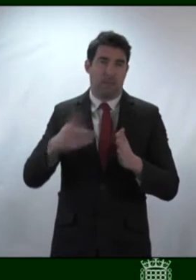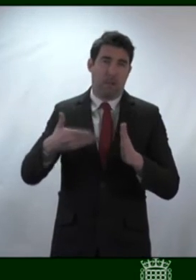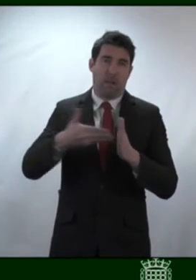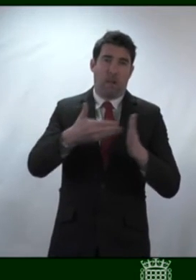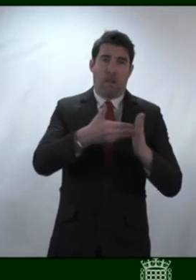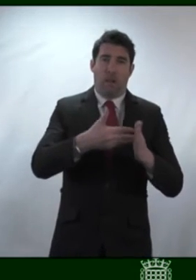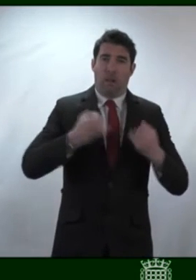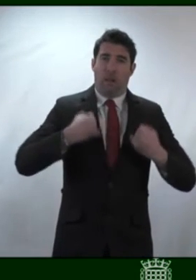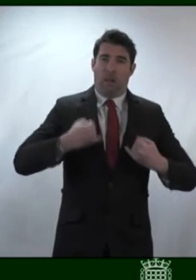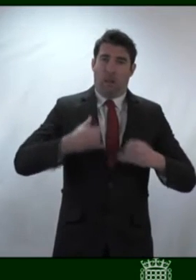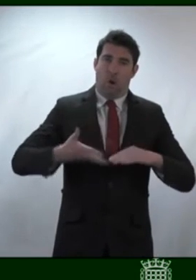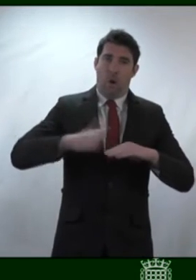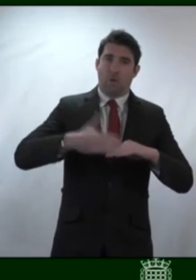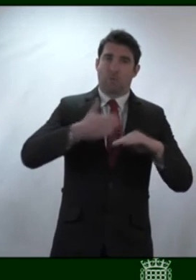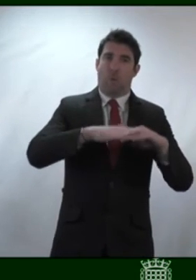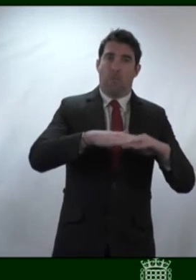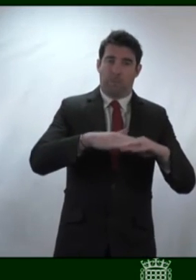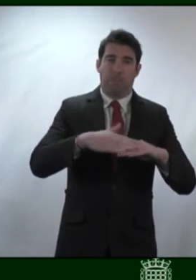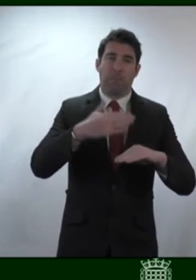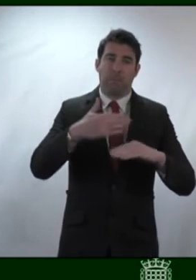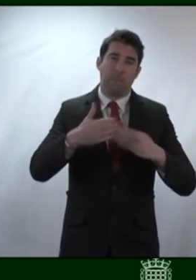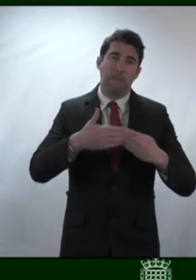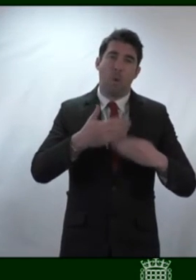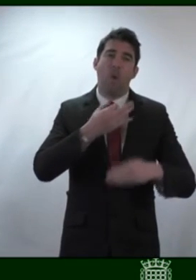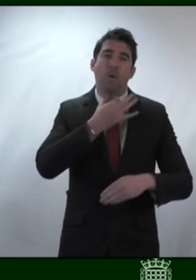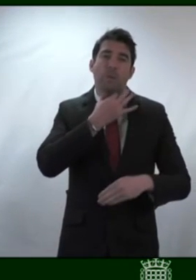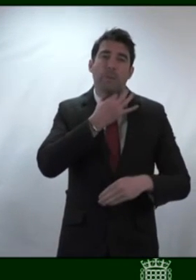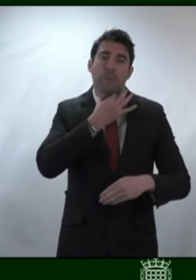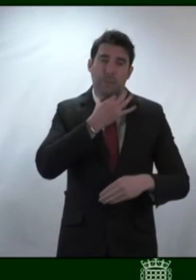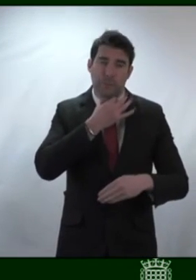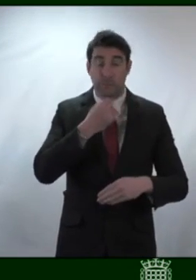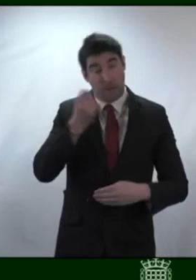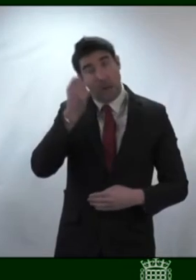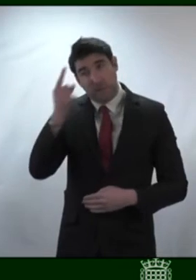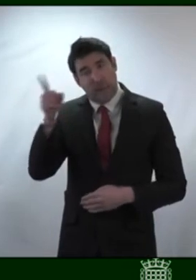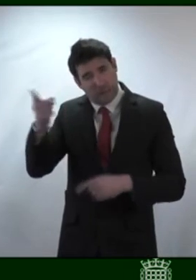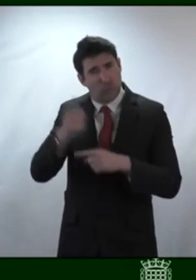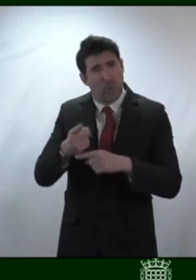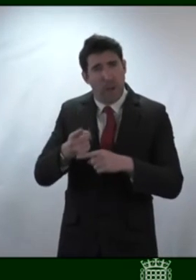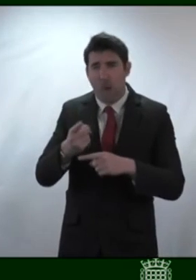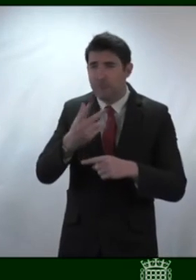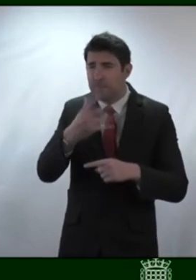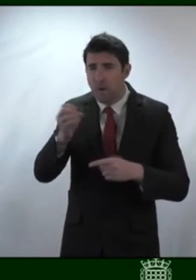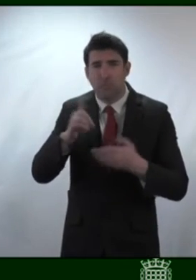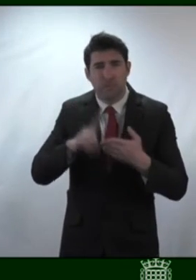fully appreciate the problem that she has raised, and we will do our very best to address it.